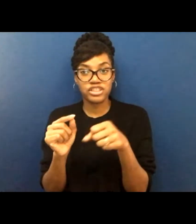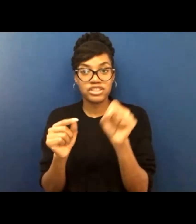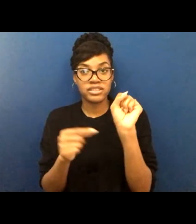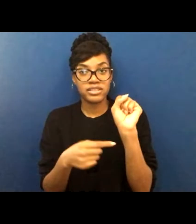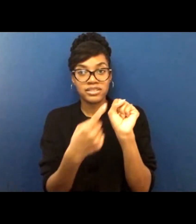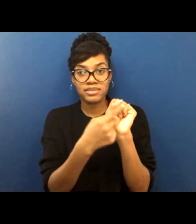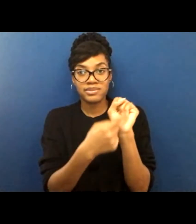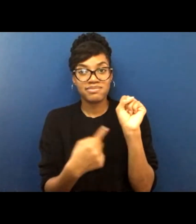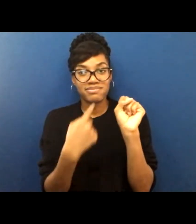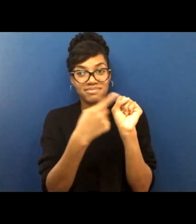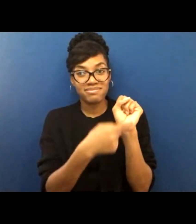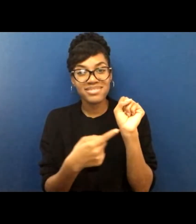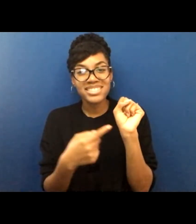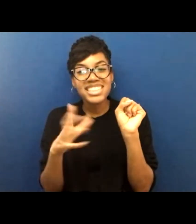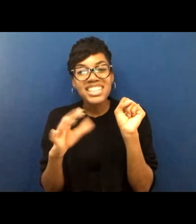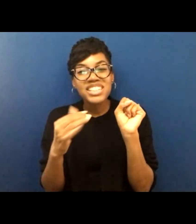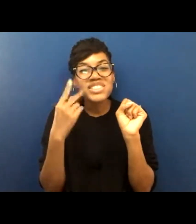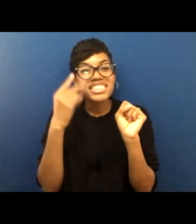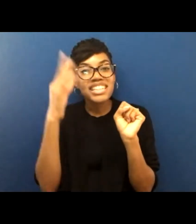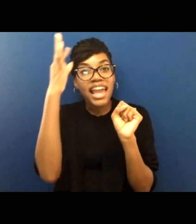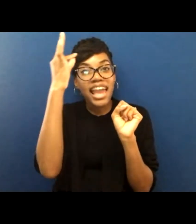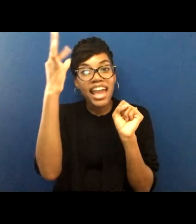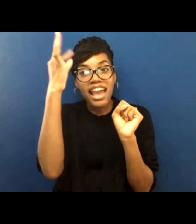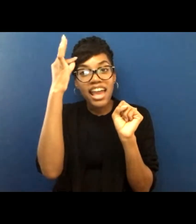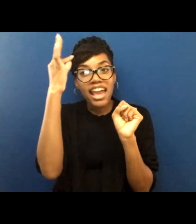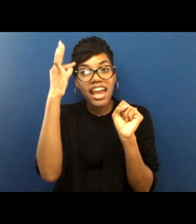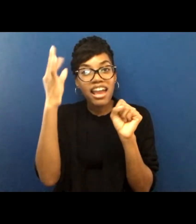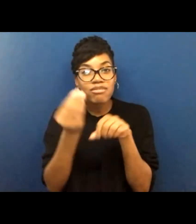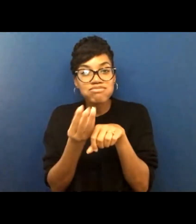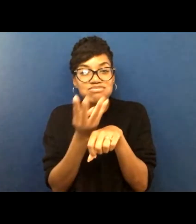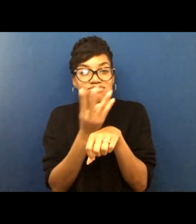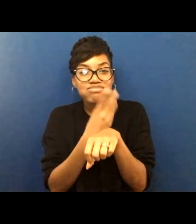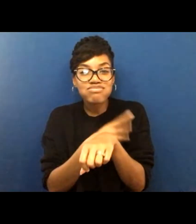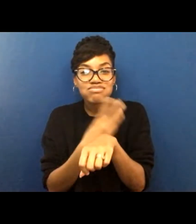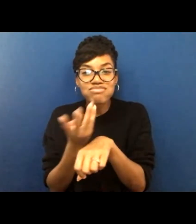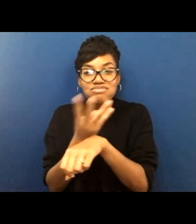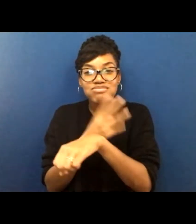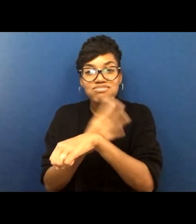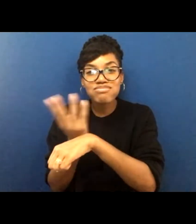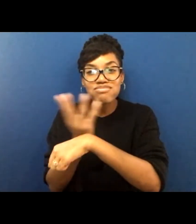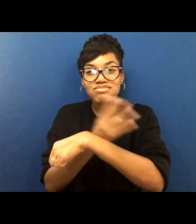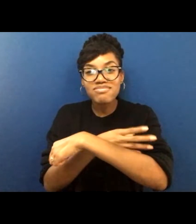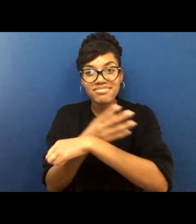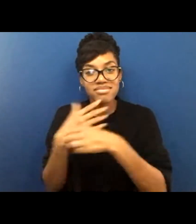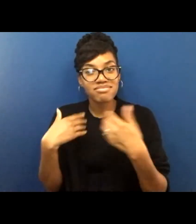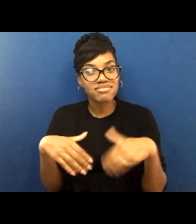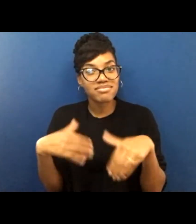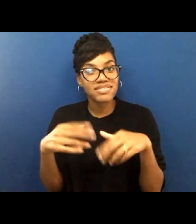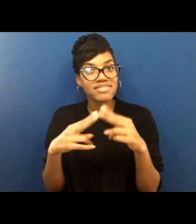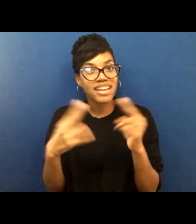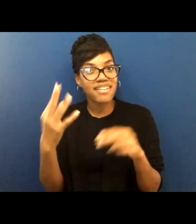And look at all those hairs. The helmet crabs are really hairy. Look, you can see his antennae are a little bit bigger